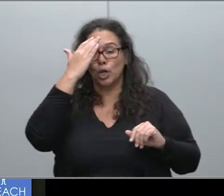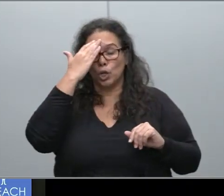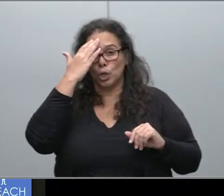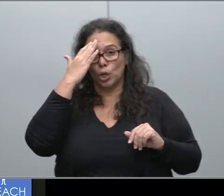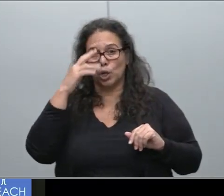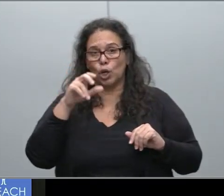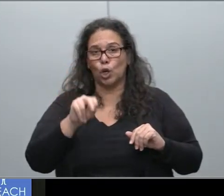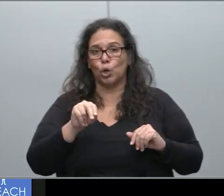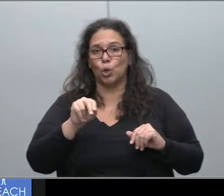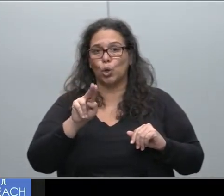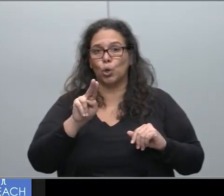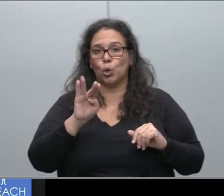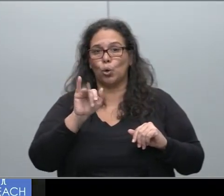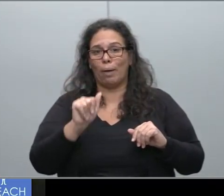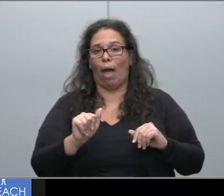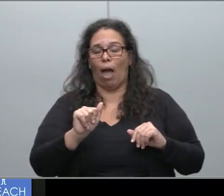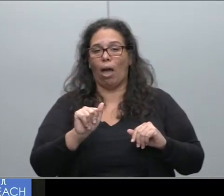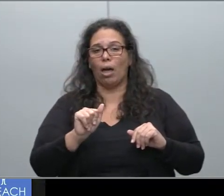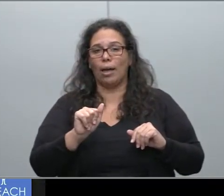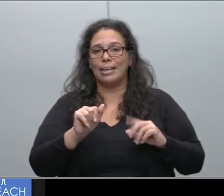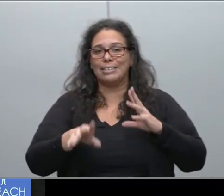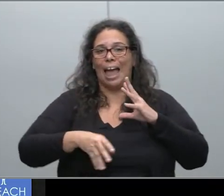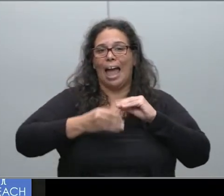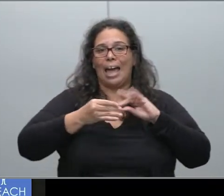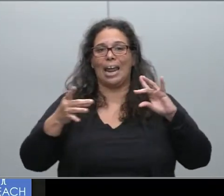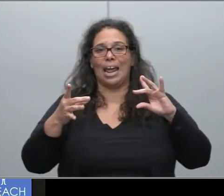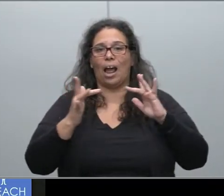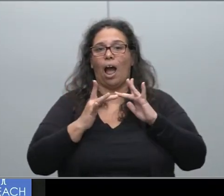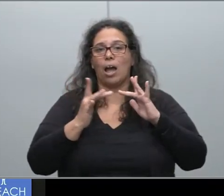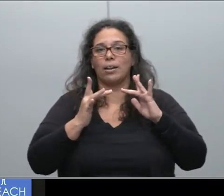"I appreciate your genuine empathy with frustrations at the situation."